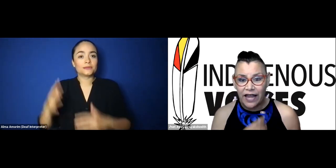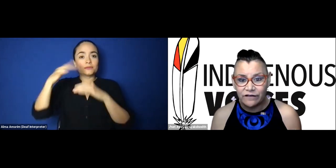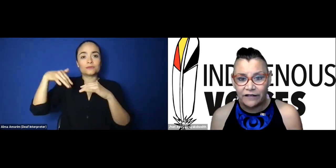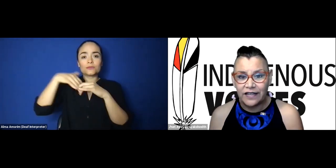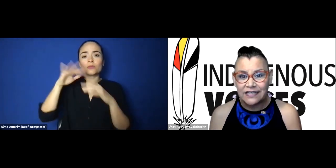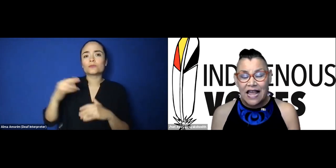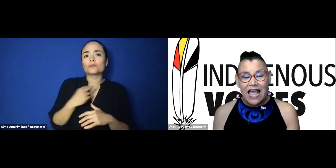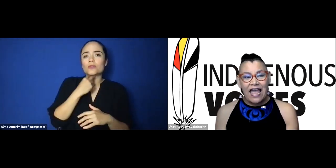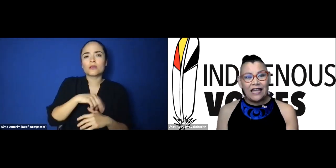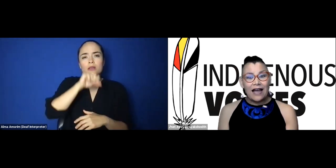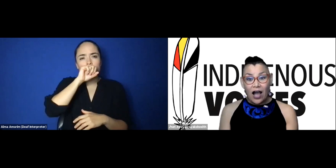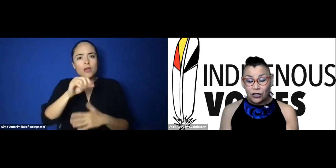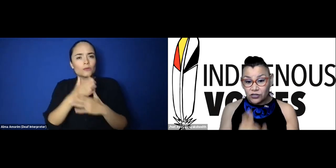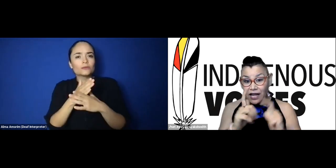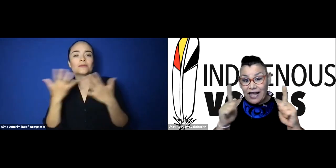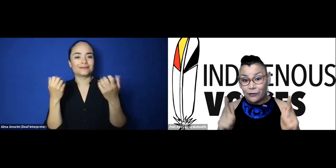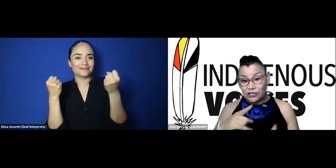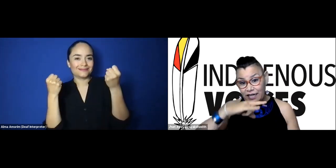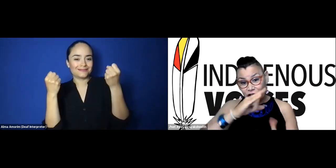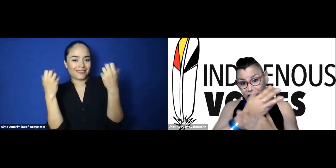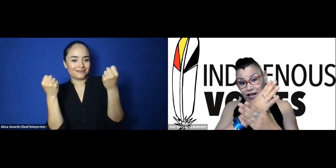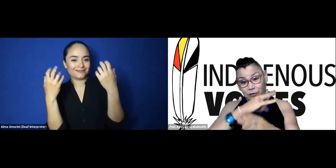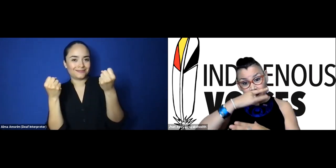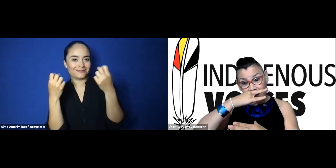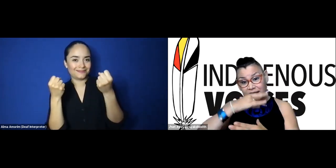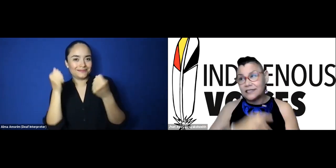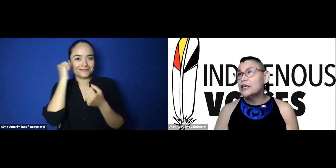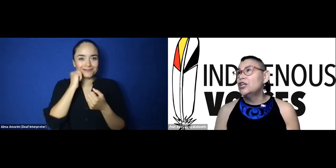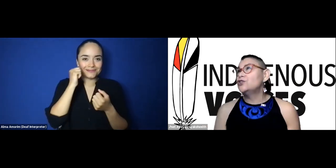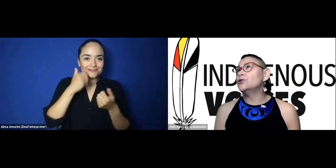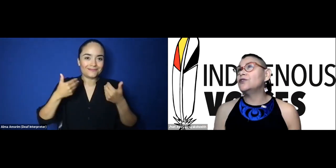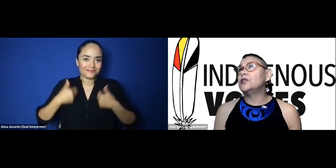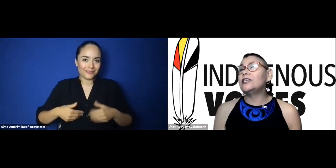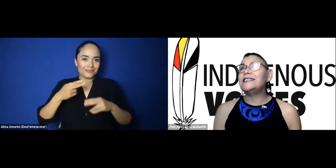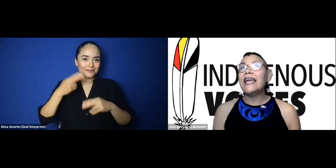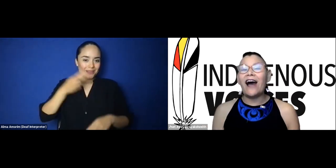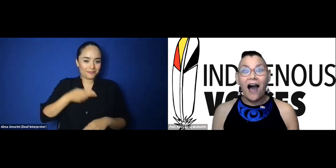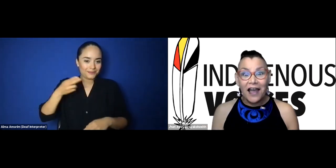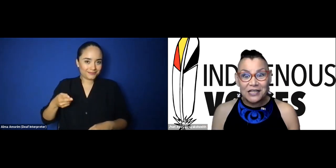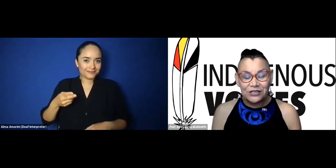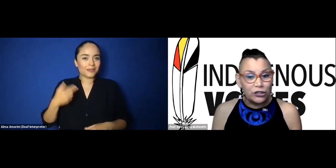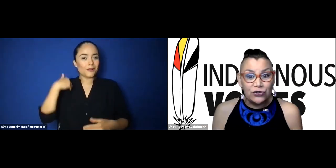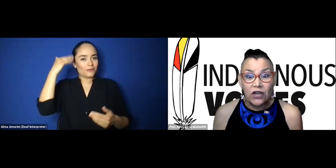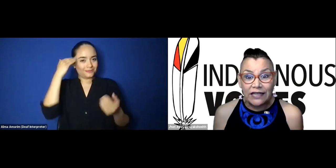have deafness, and I know sign language and share that with my kids. So today I learned a new sign